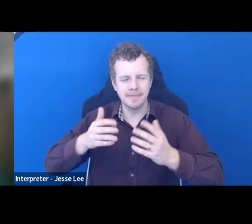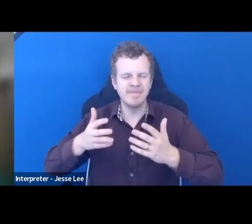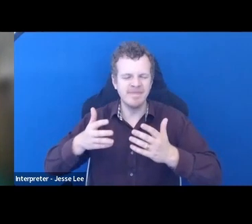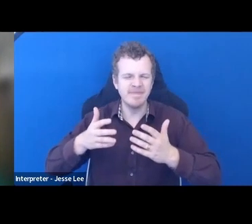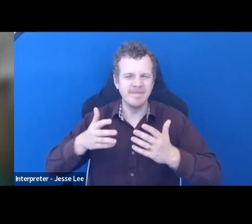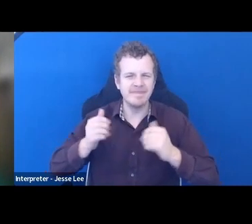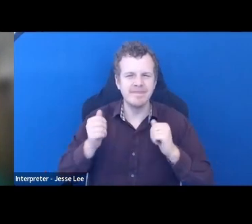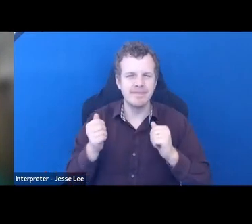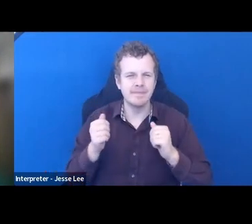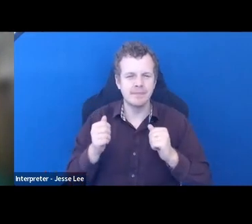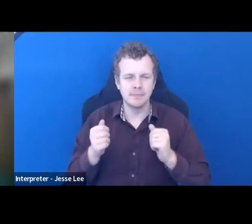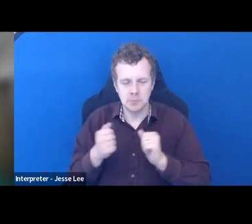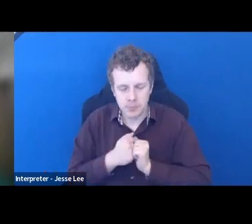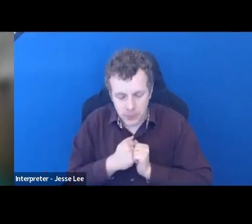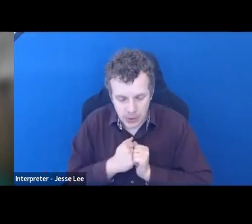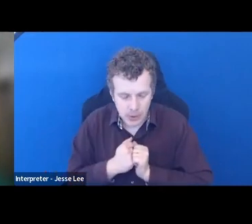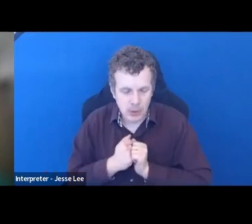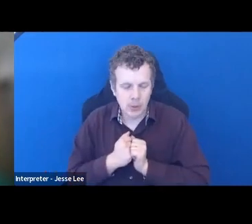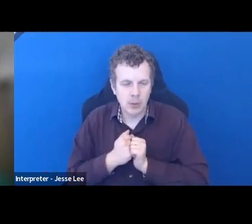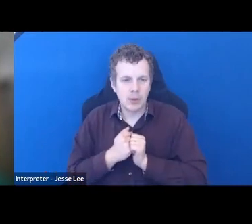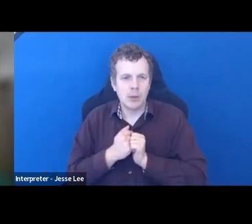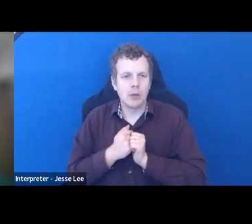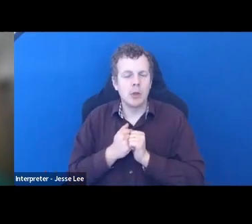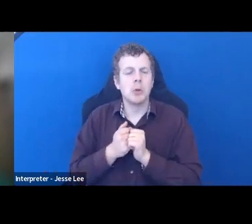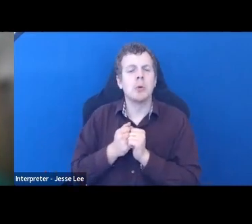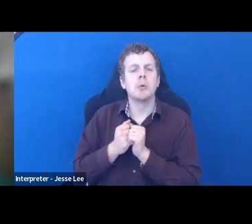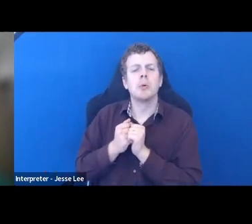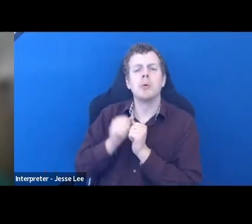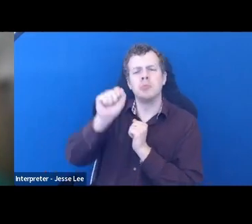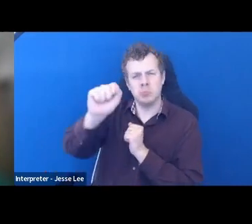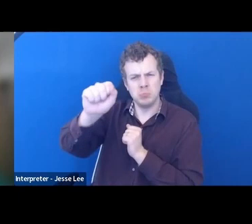We want to provide, not overwhelm, but provide families